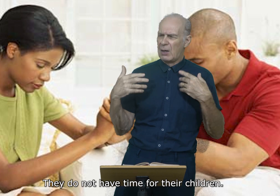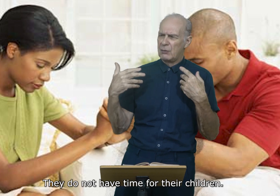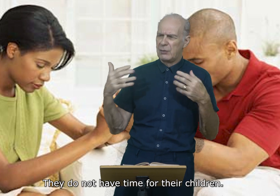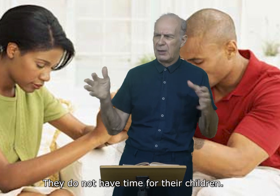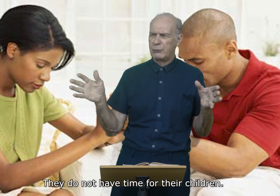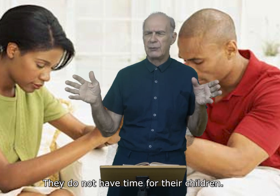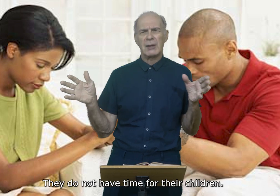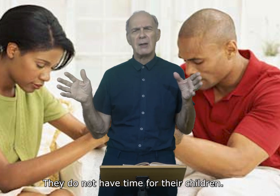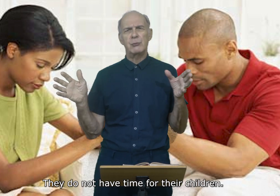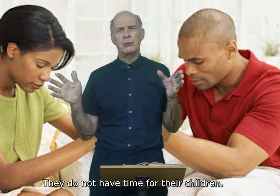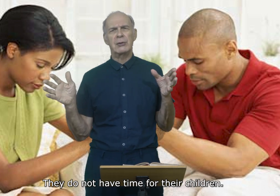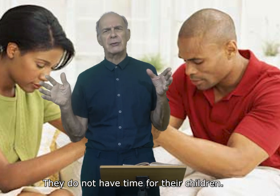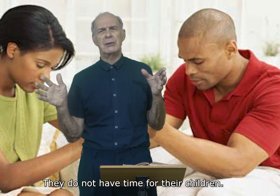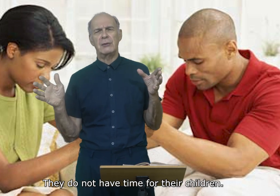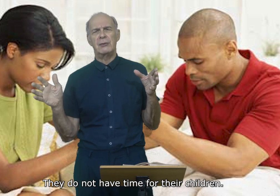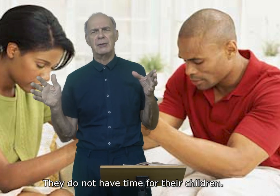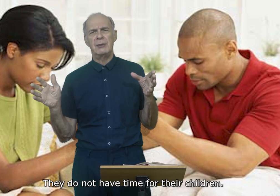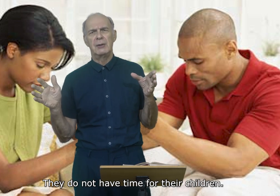They do not have time for their children.